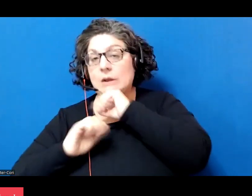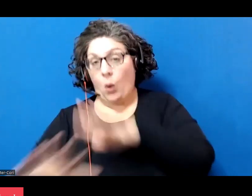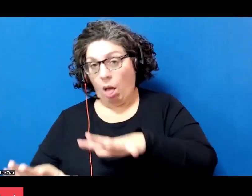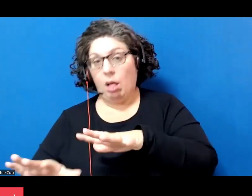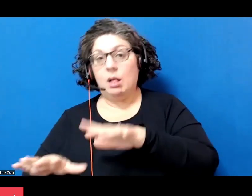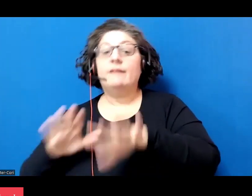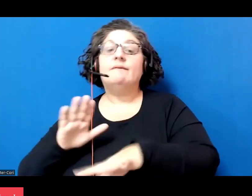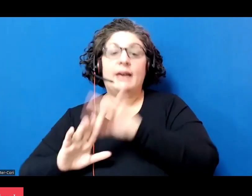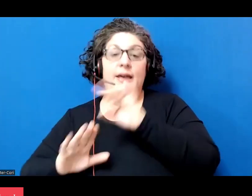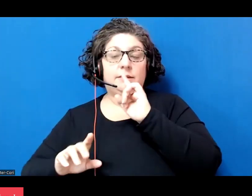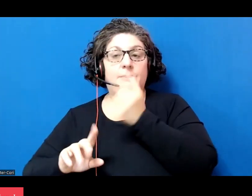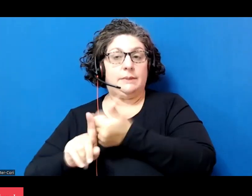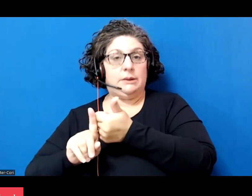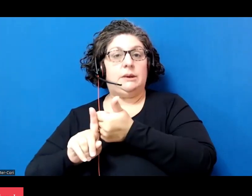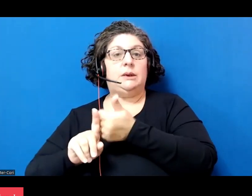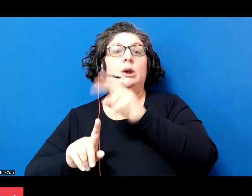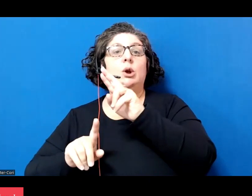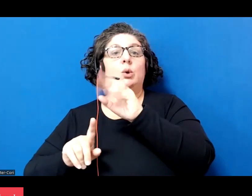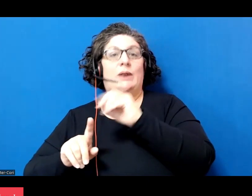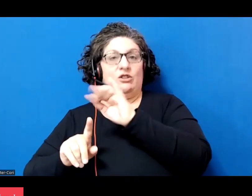to be a racial classification.